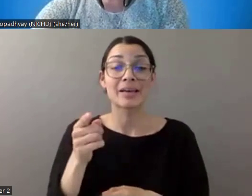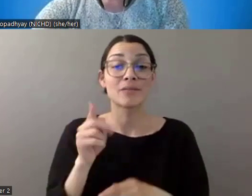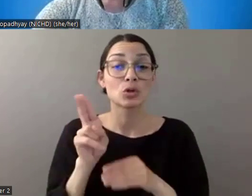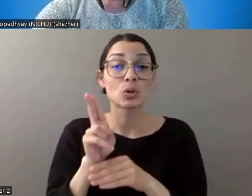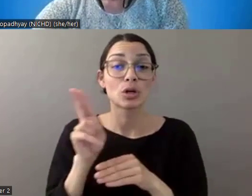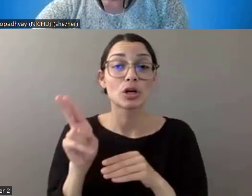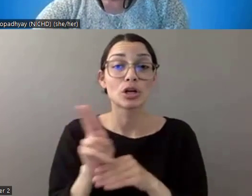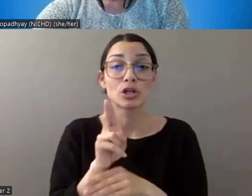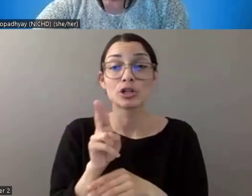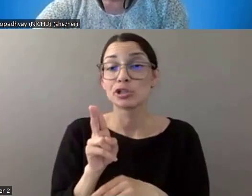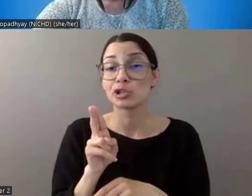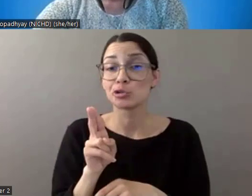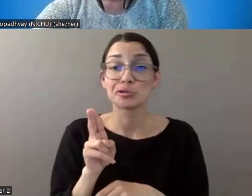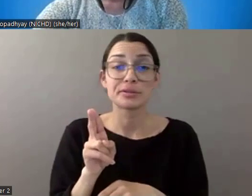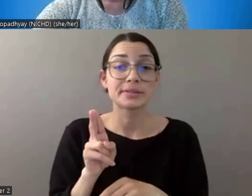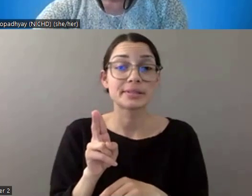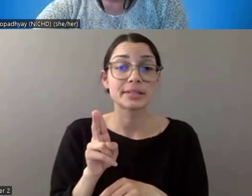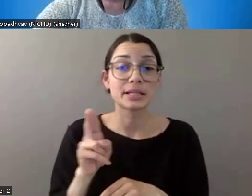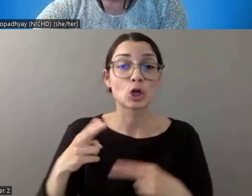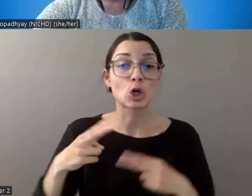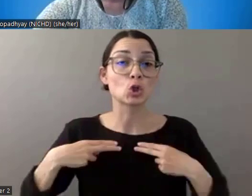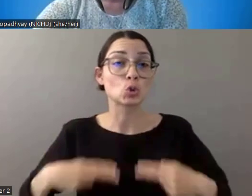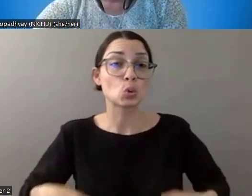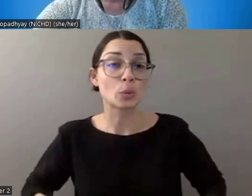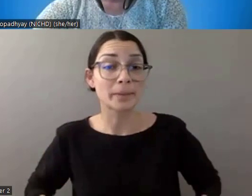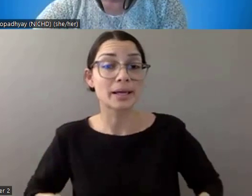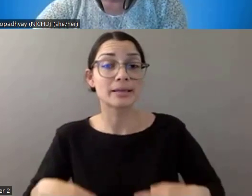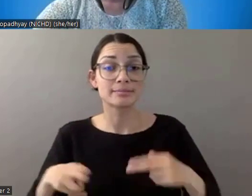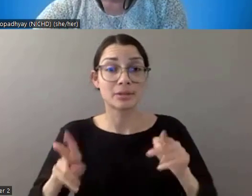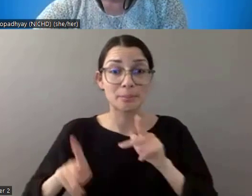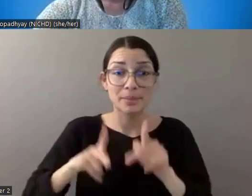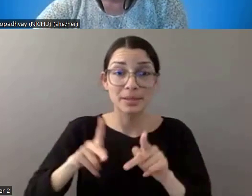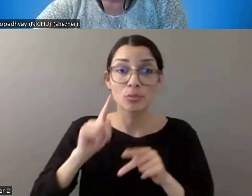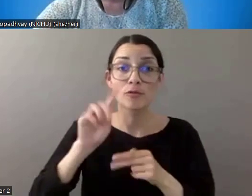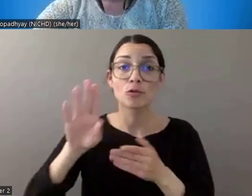and the biohazard section are well addressed in your proposal.